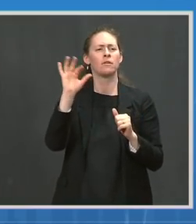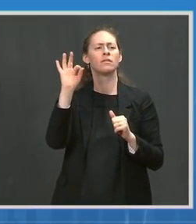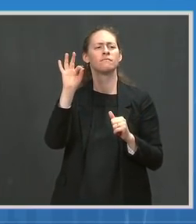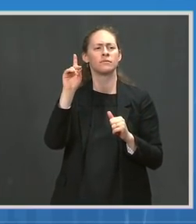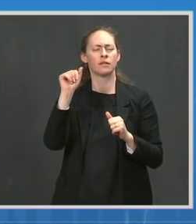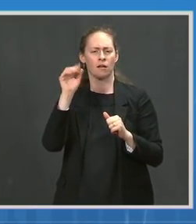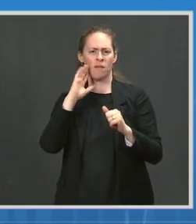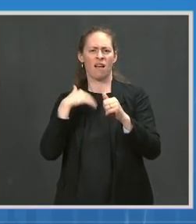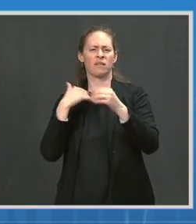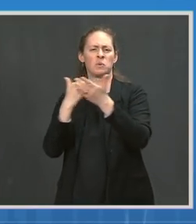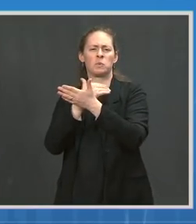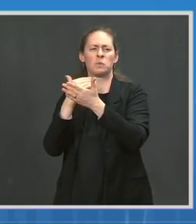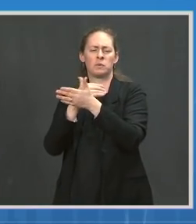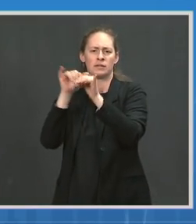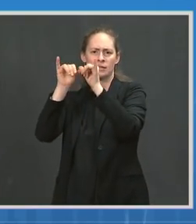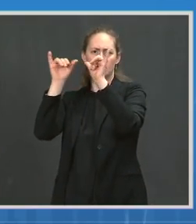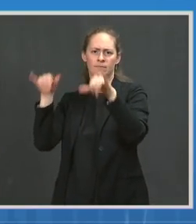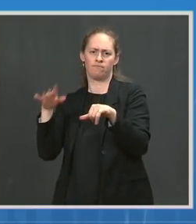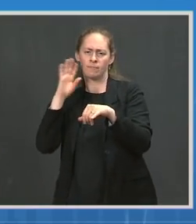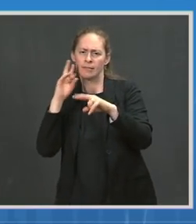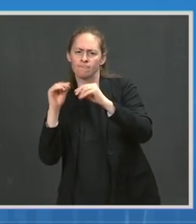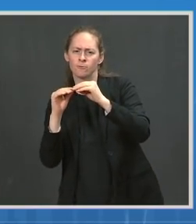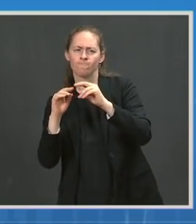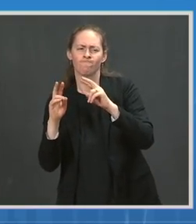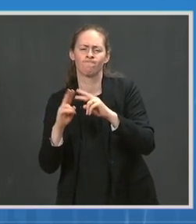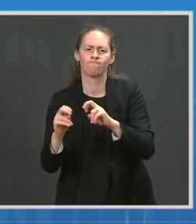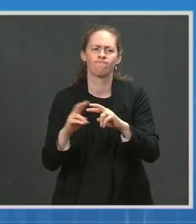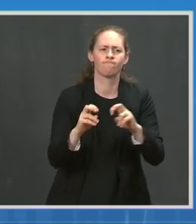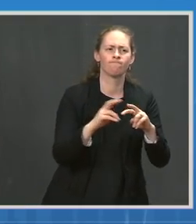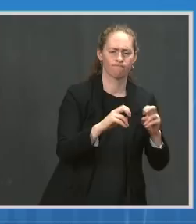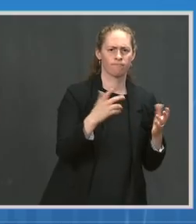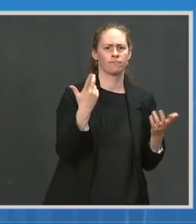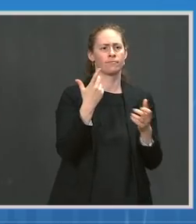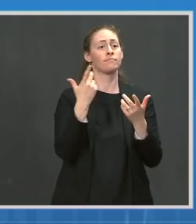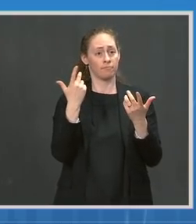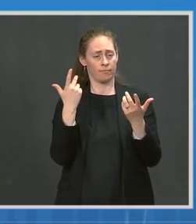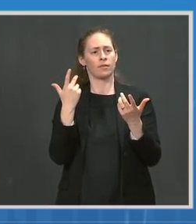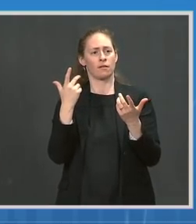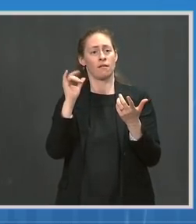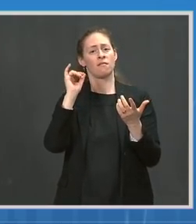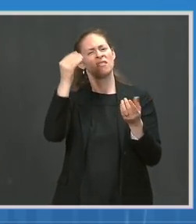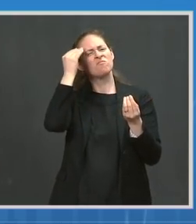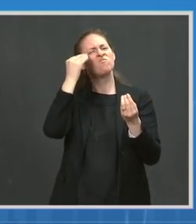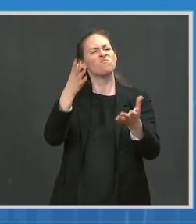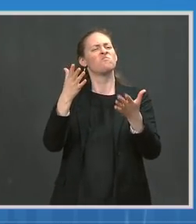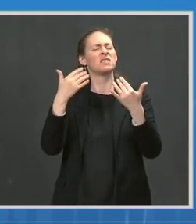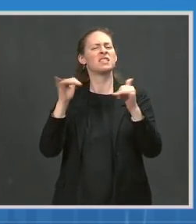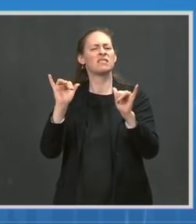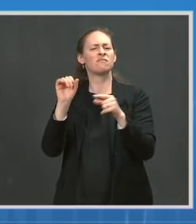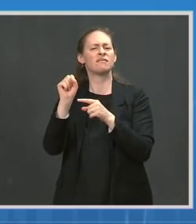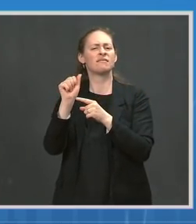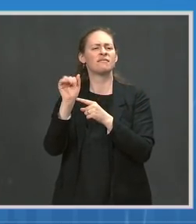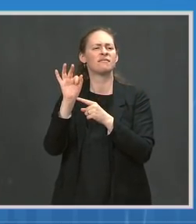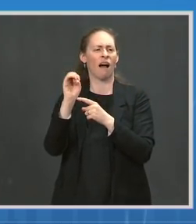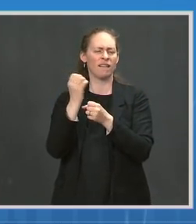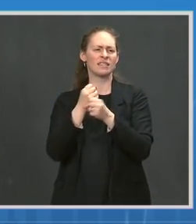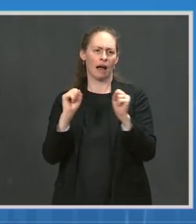So when we say a vaccine is safe, you're talking about an exquisitely sensitive monitoring system.